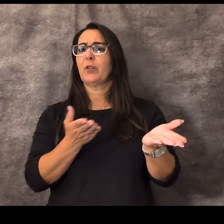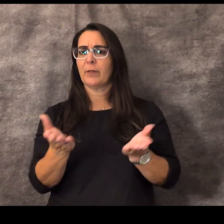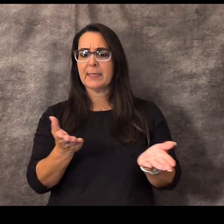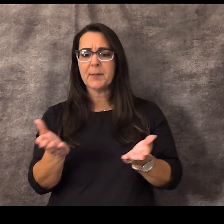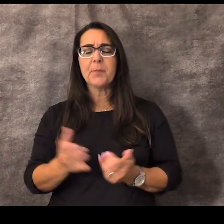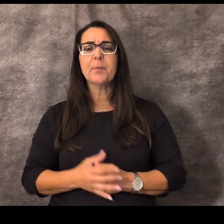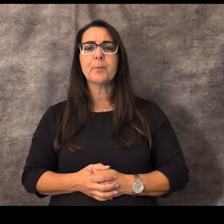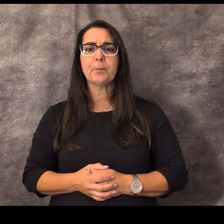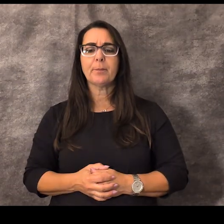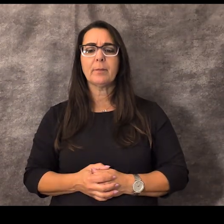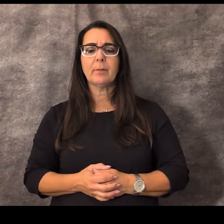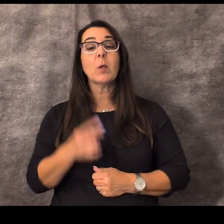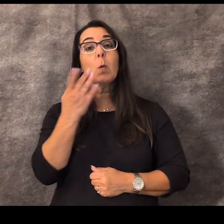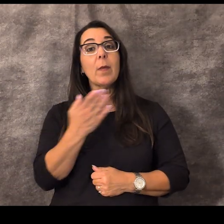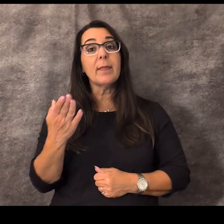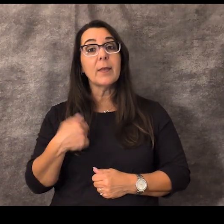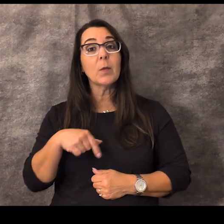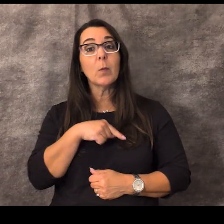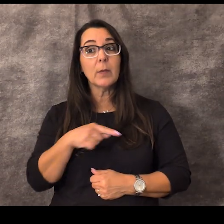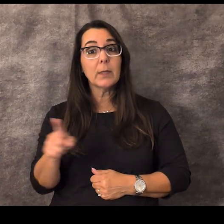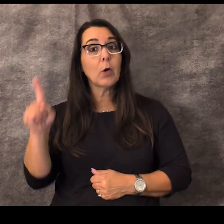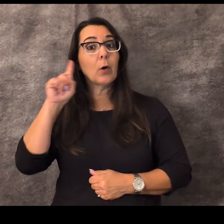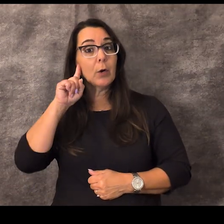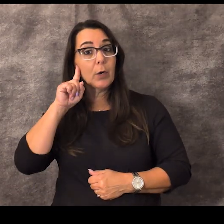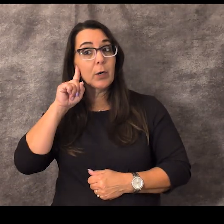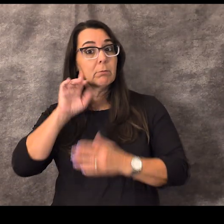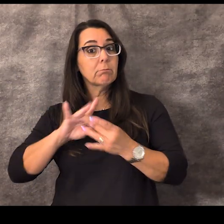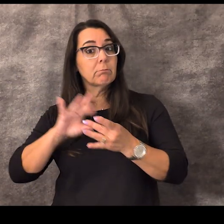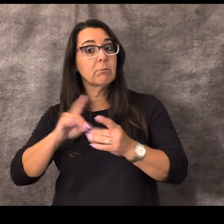One of the things that we heard from one, partner who was doing a lot of work